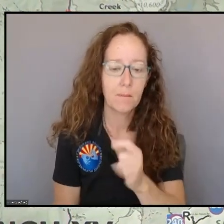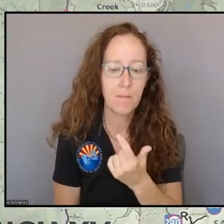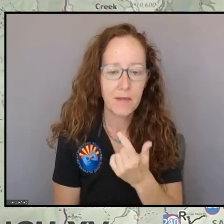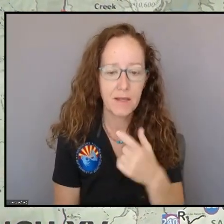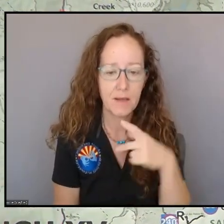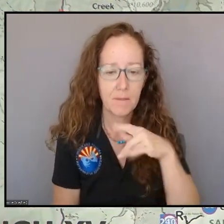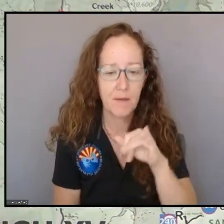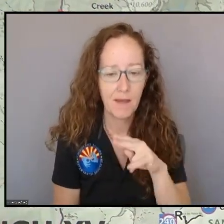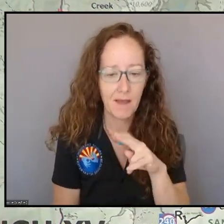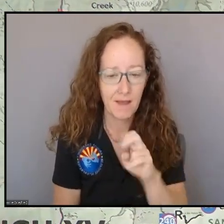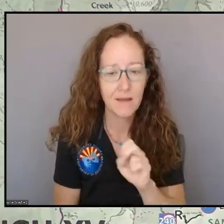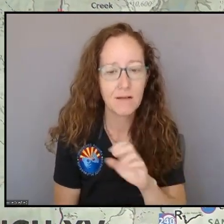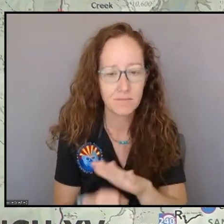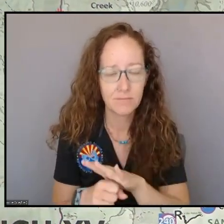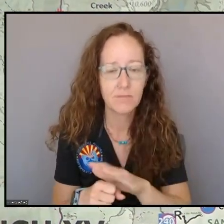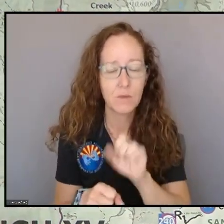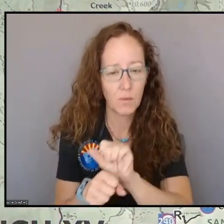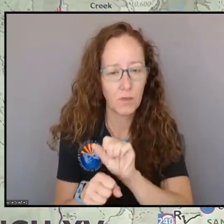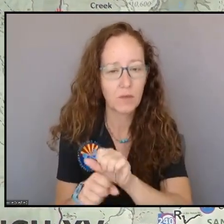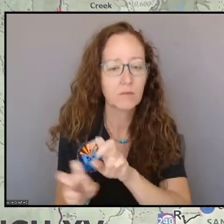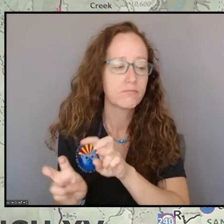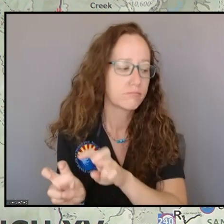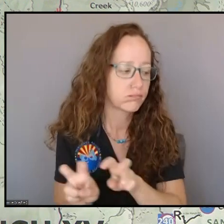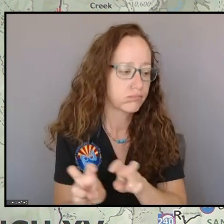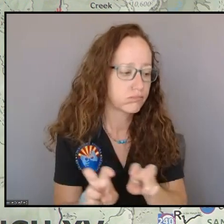worked their way out coming out of the canyon here. They're